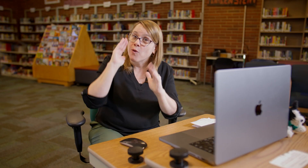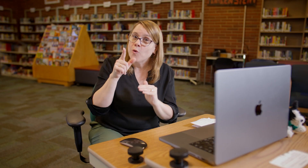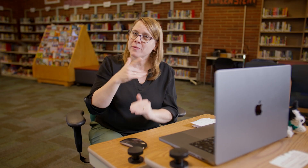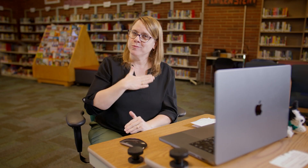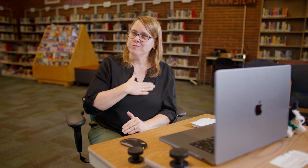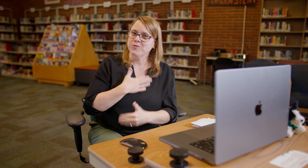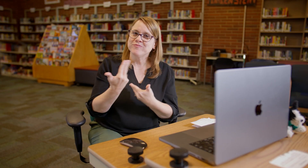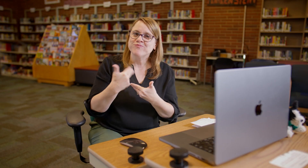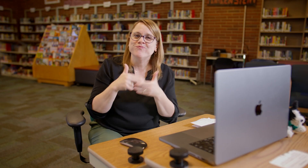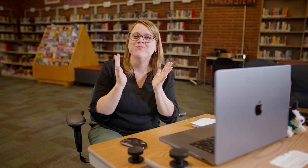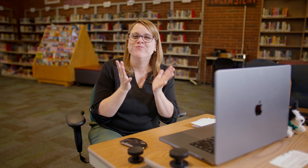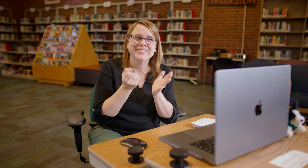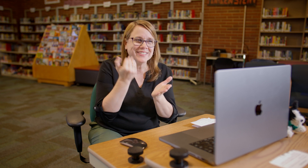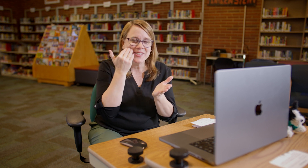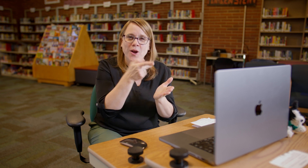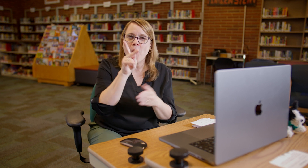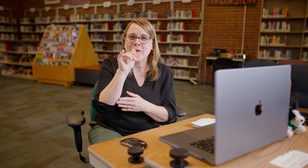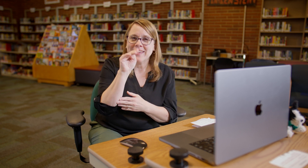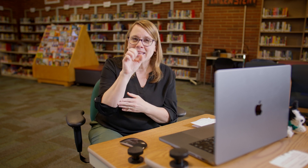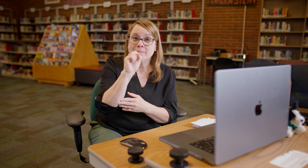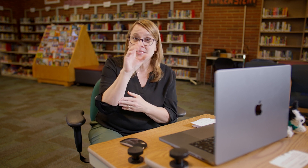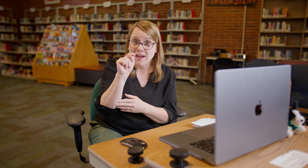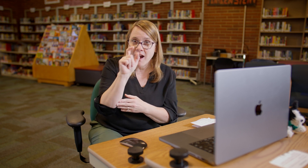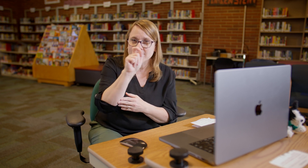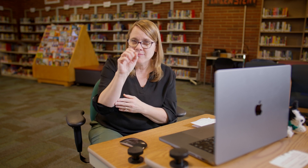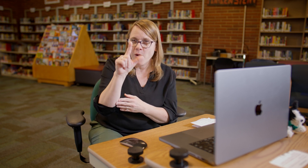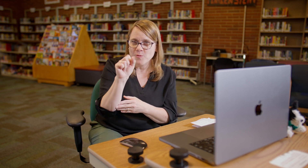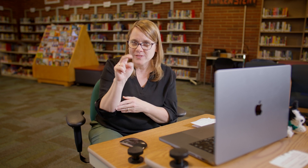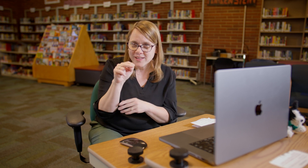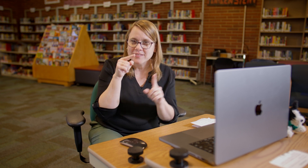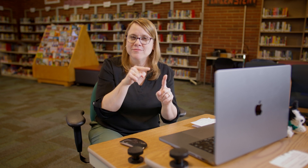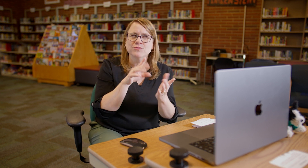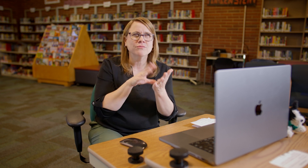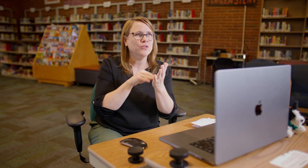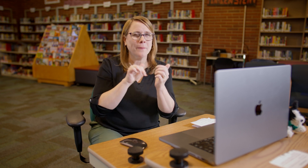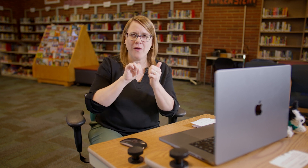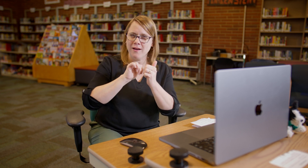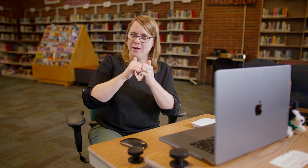Well, I hope you enjoyed joining me for this chat with Kim Scott-Olson.